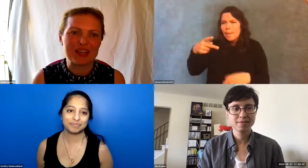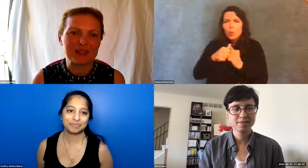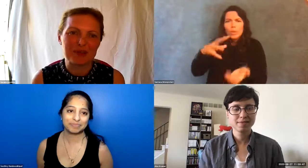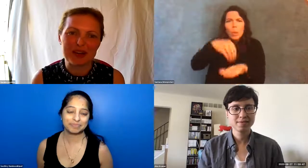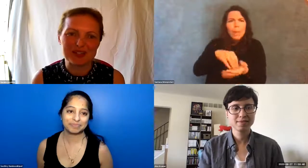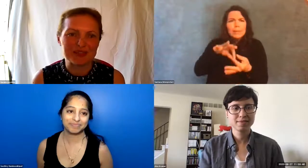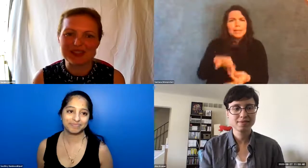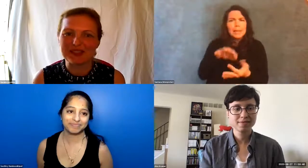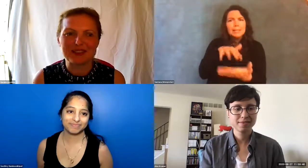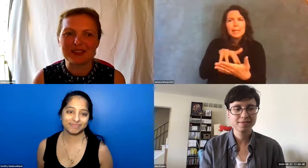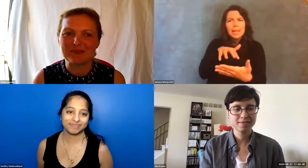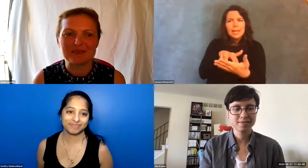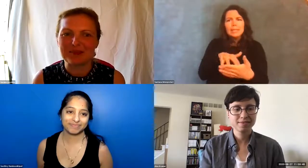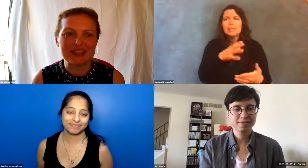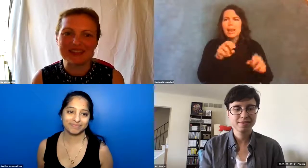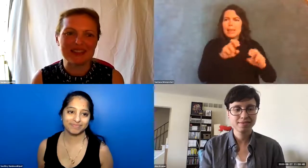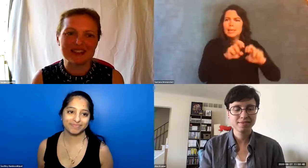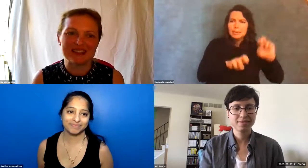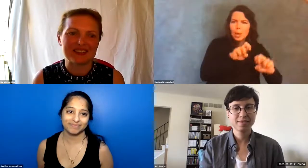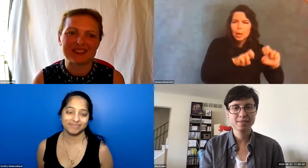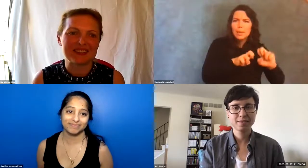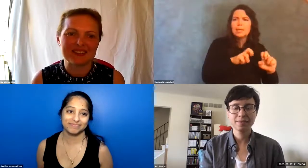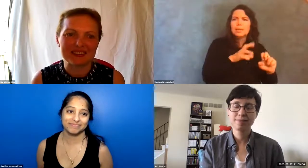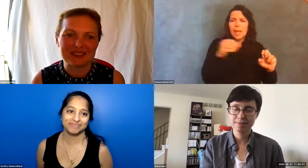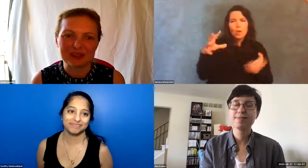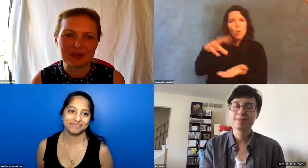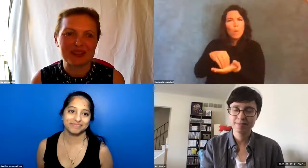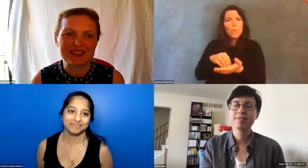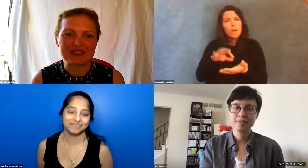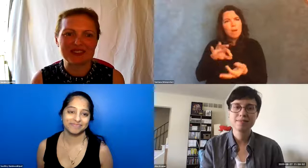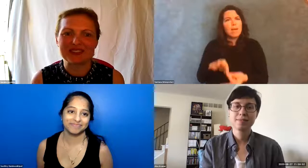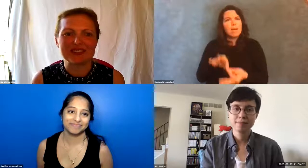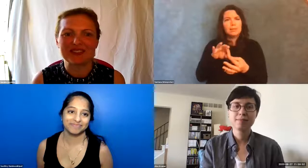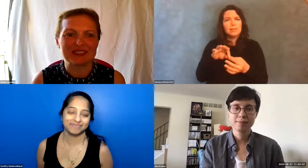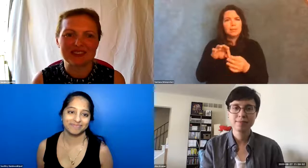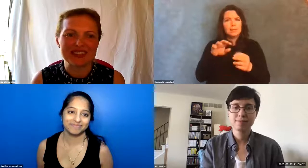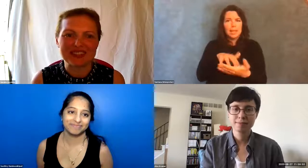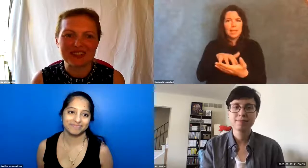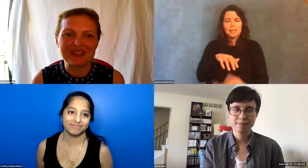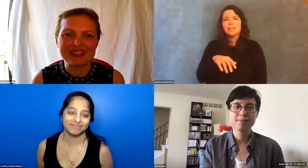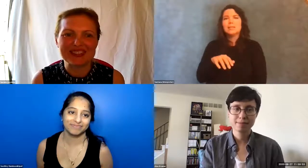thank you so much. You've done an amazing work of fantastic quality